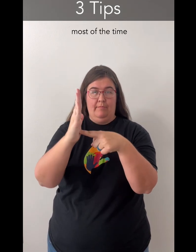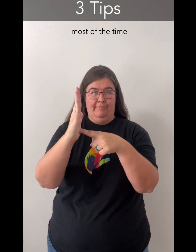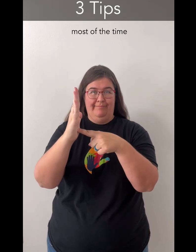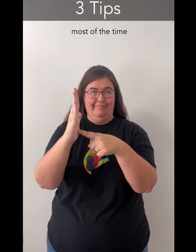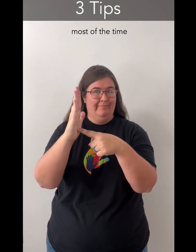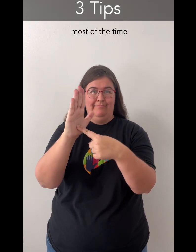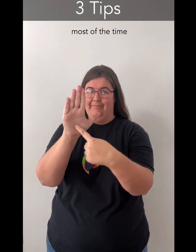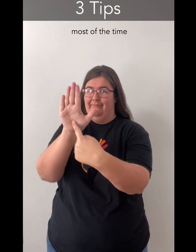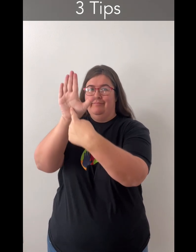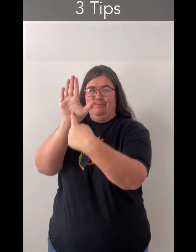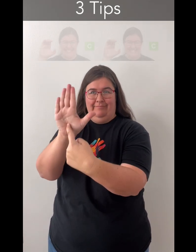most of the time